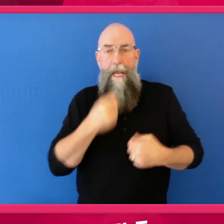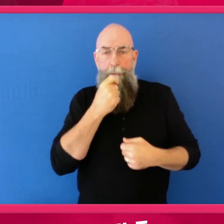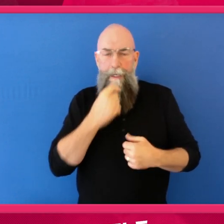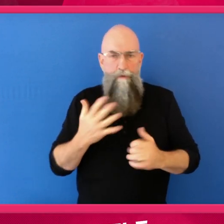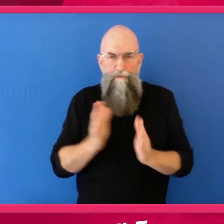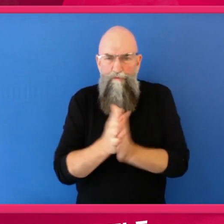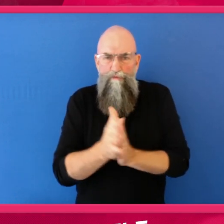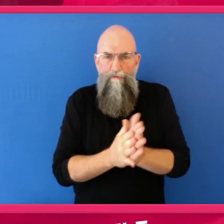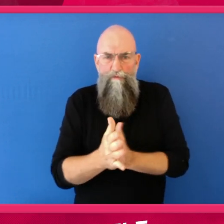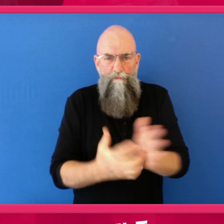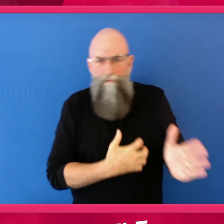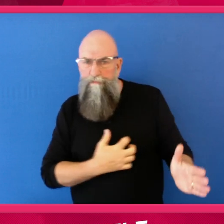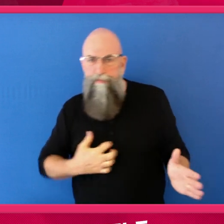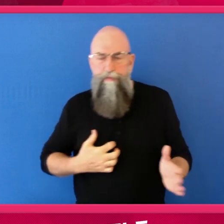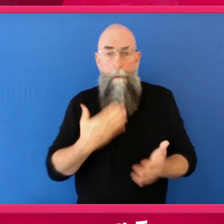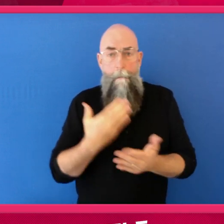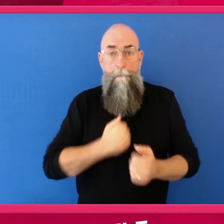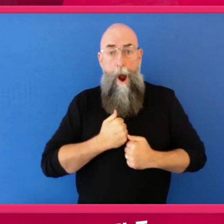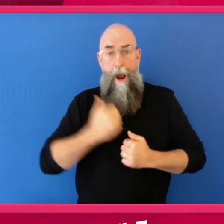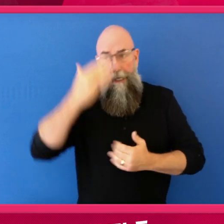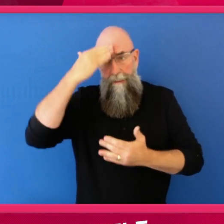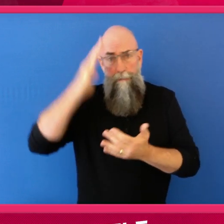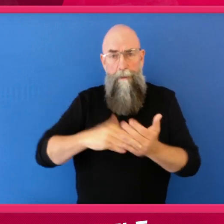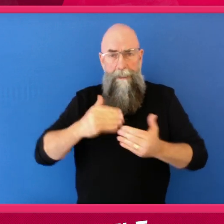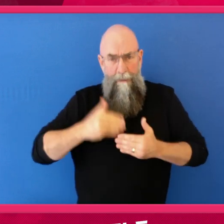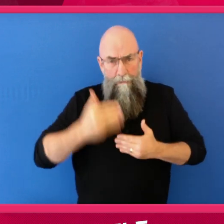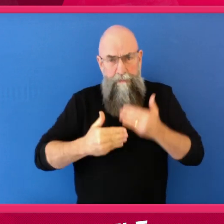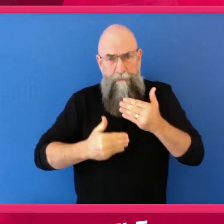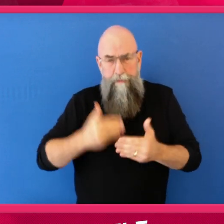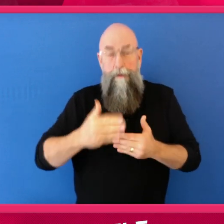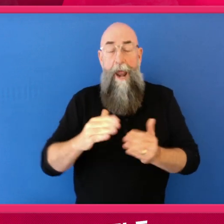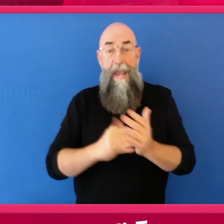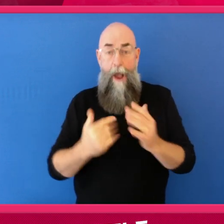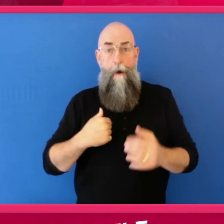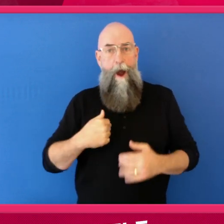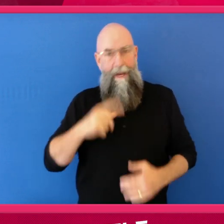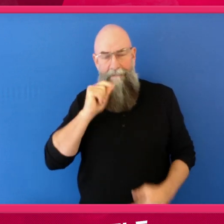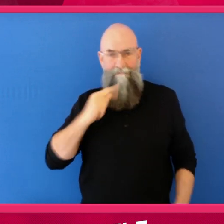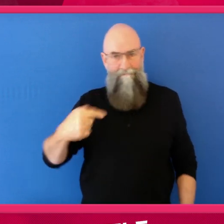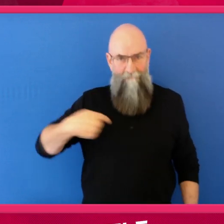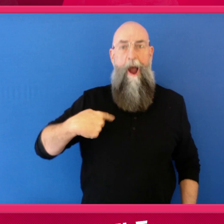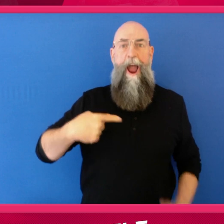And to now be able to call myself a Paralympic champion. It's amazing for me and I'm, I'm